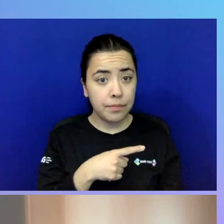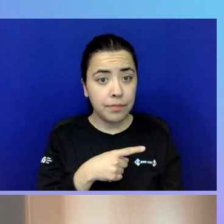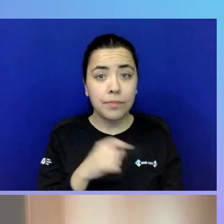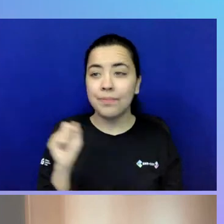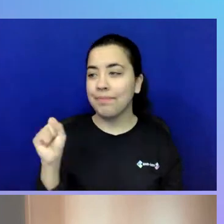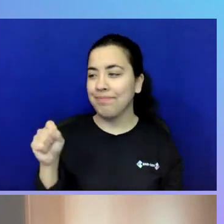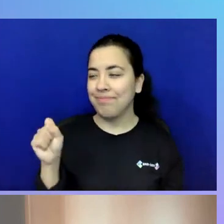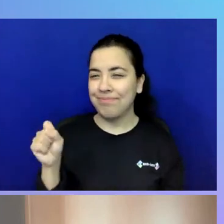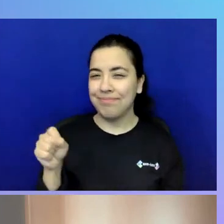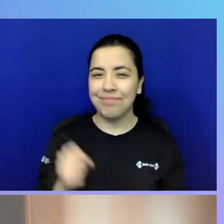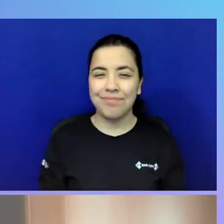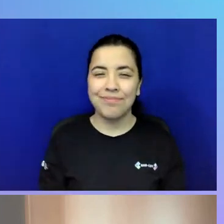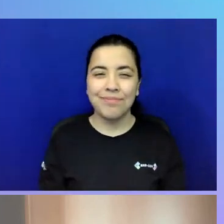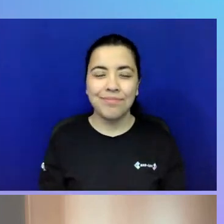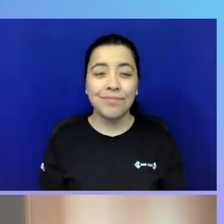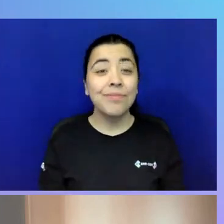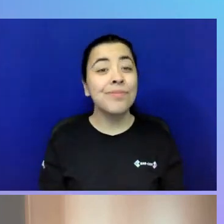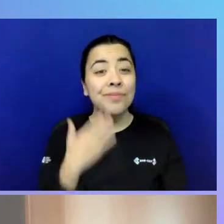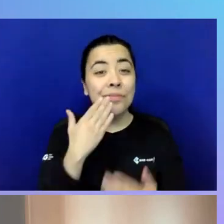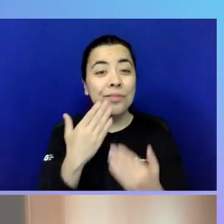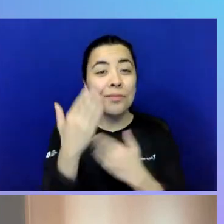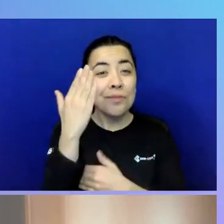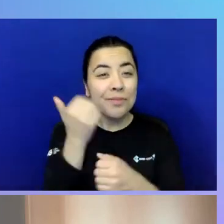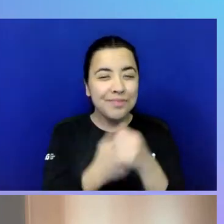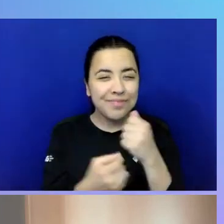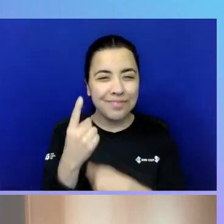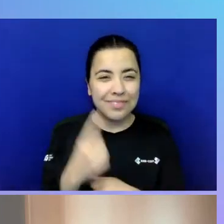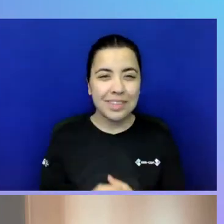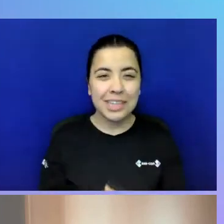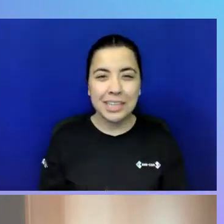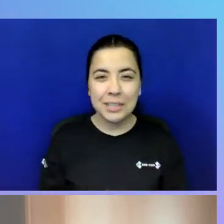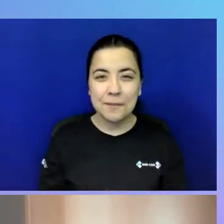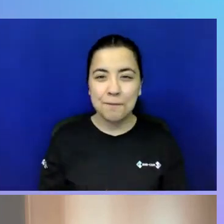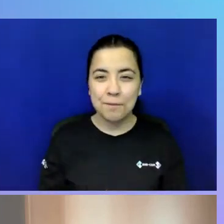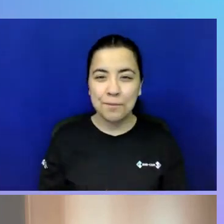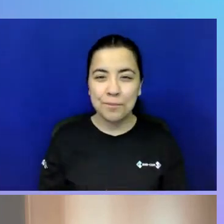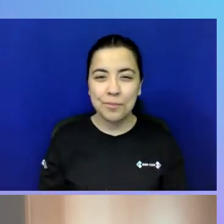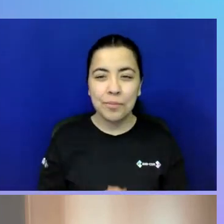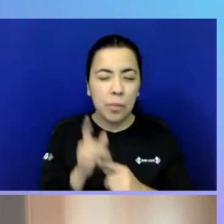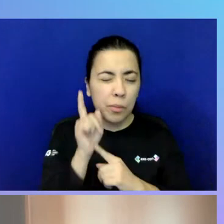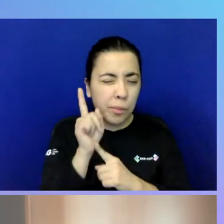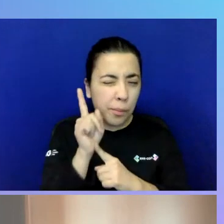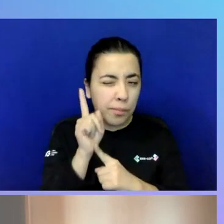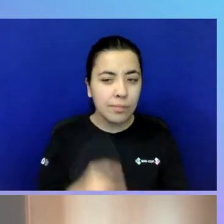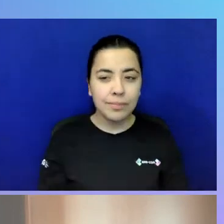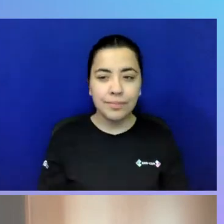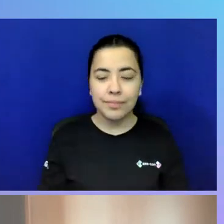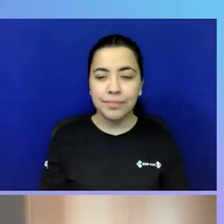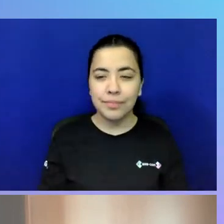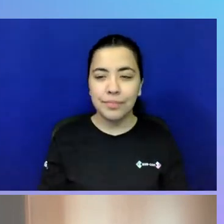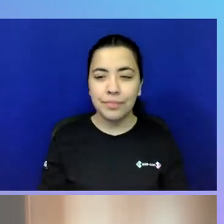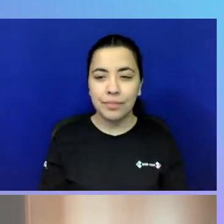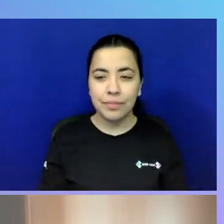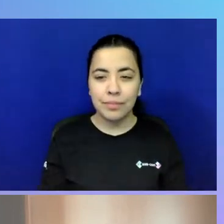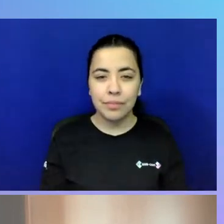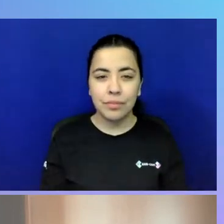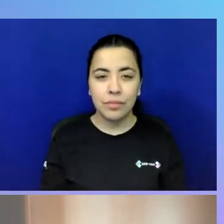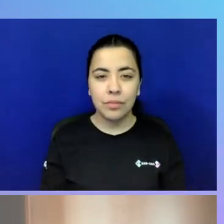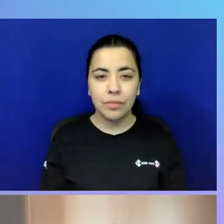Good morning everyone. One moment here. So I am so excited